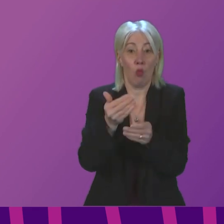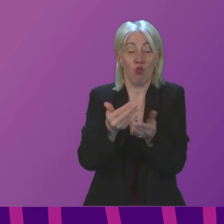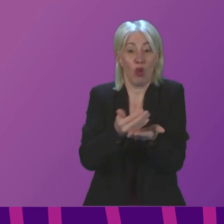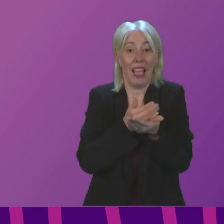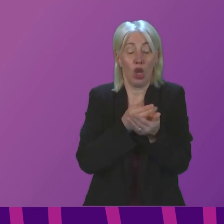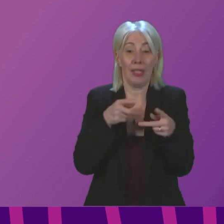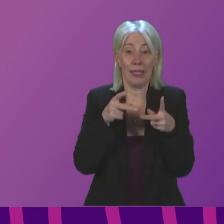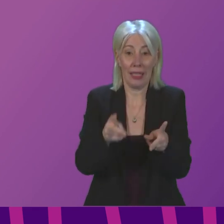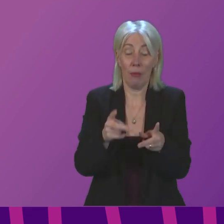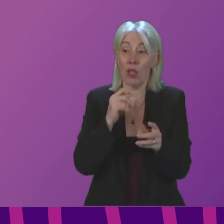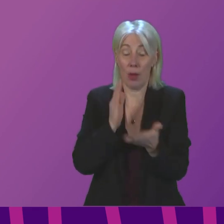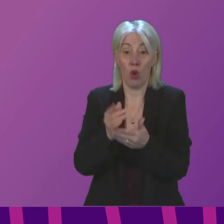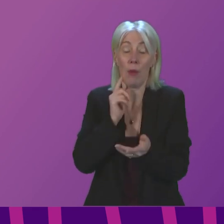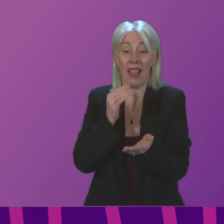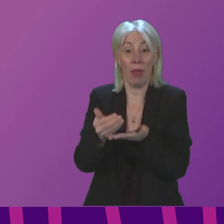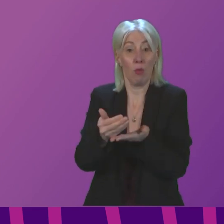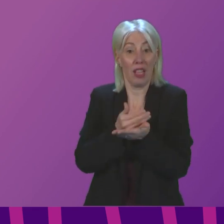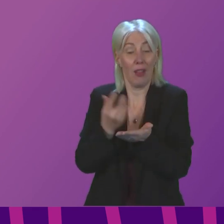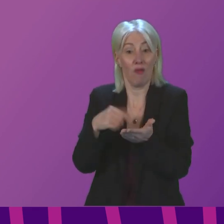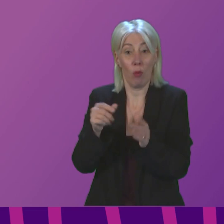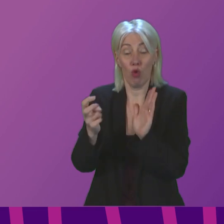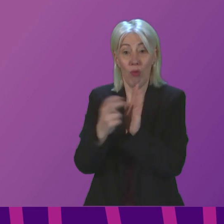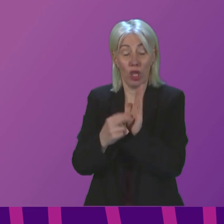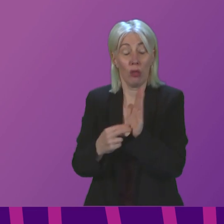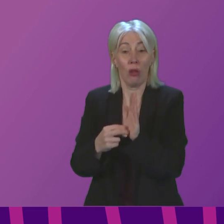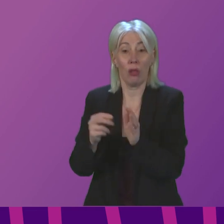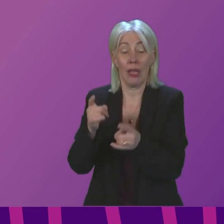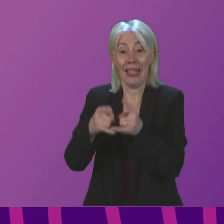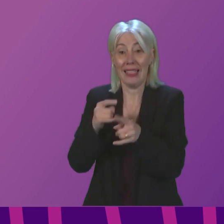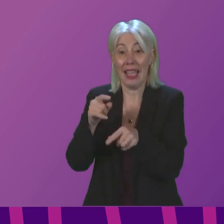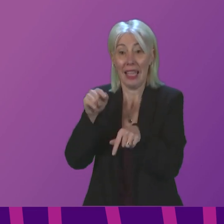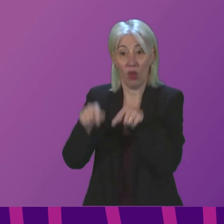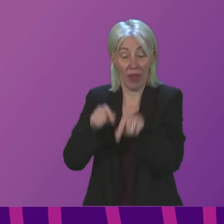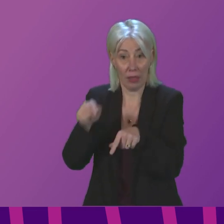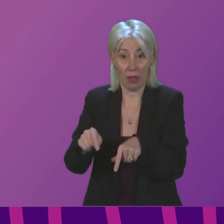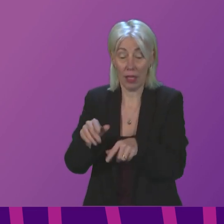from registered sex offenders clearly did not work as intended in the case of Esther